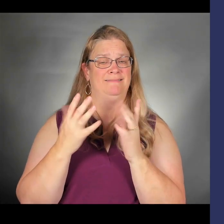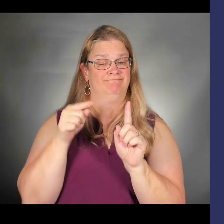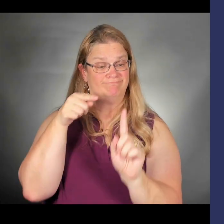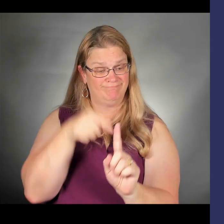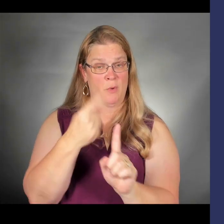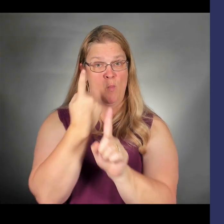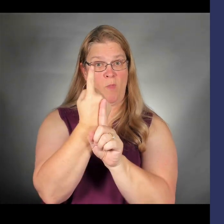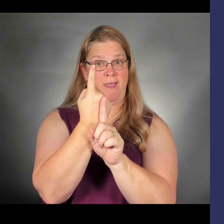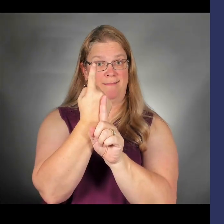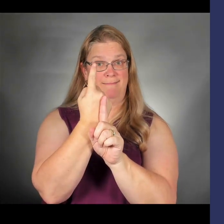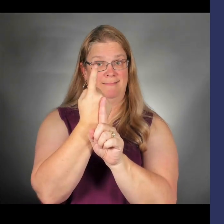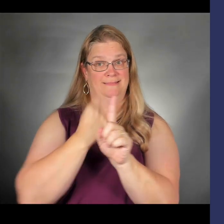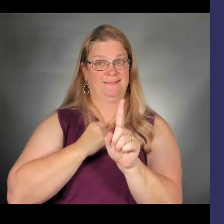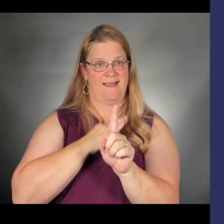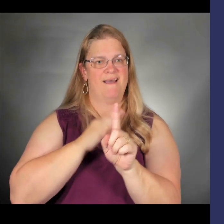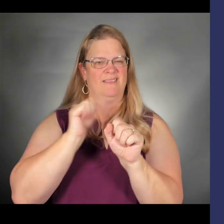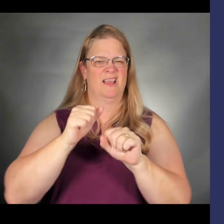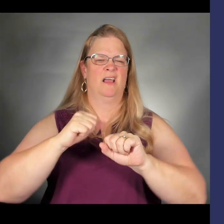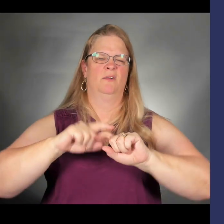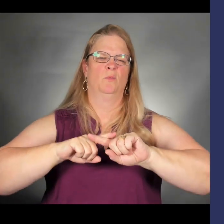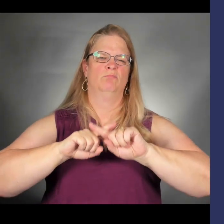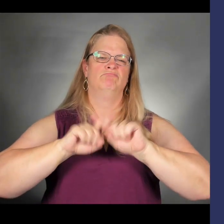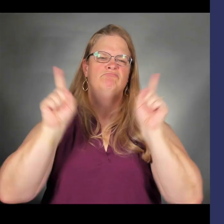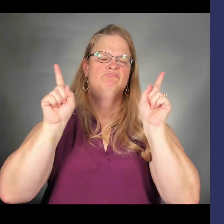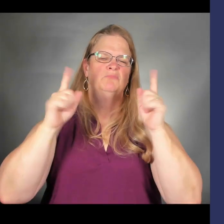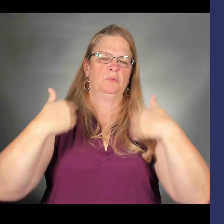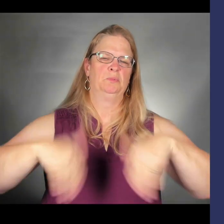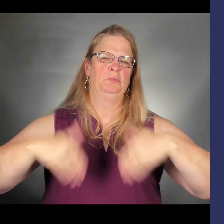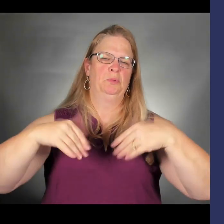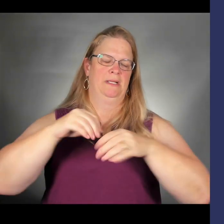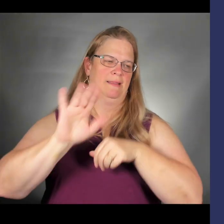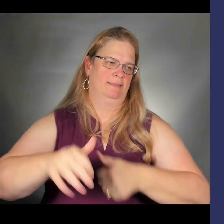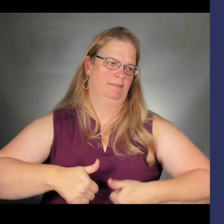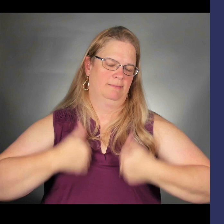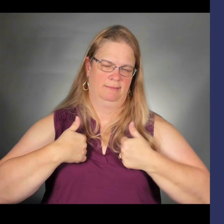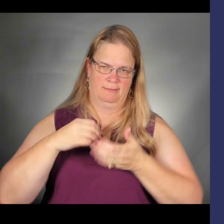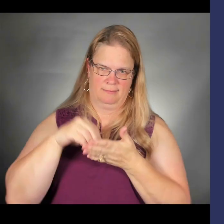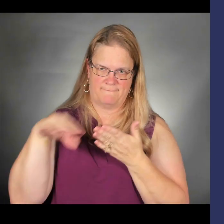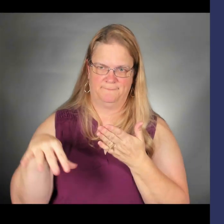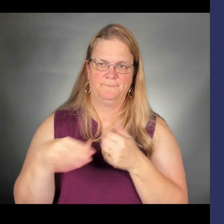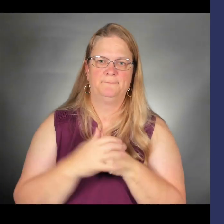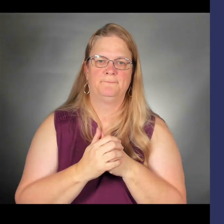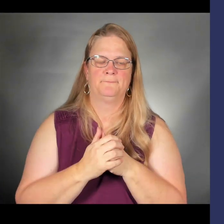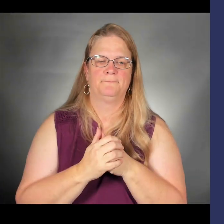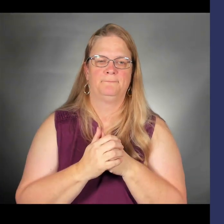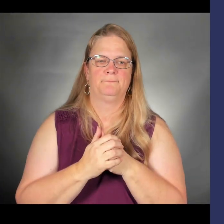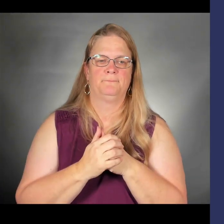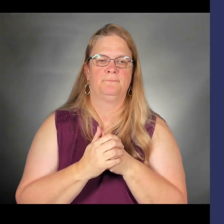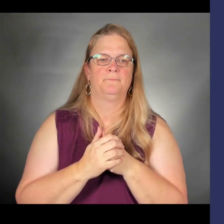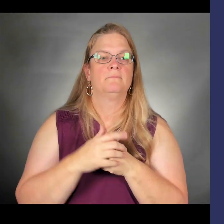So often it comes down to a single caring staff they can make a huge difference in the life of the student.